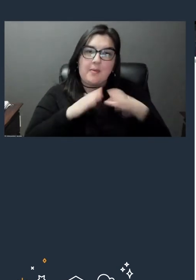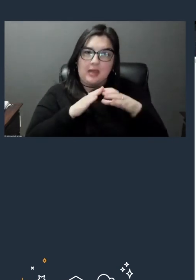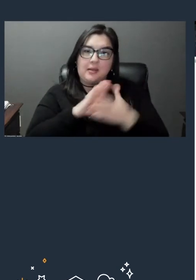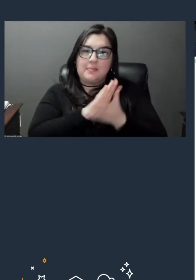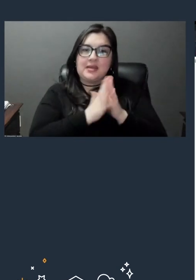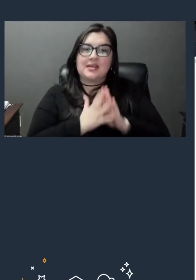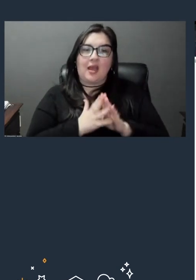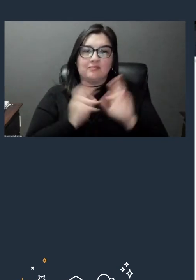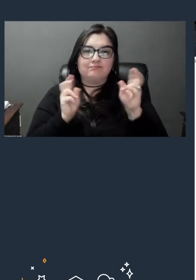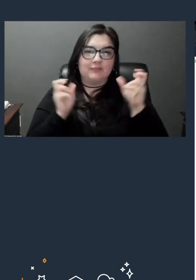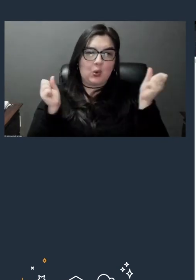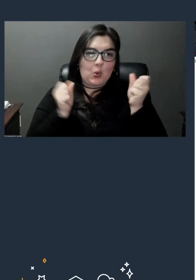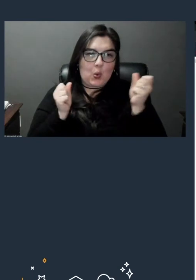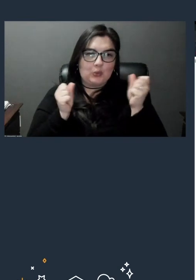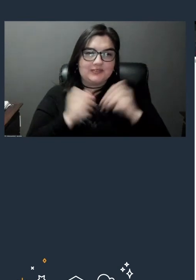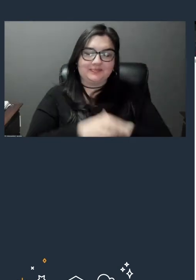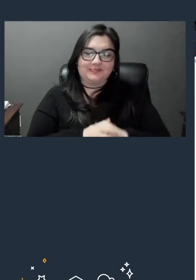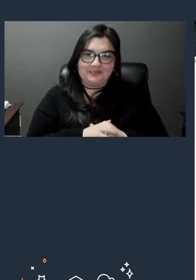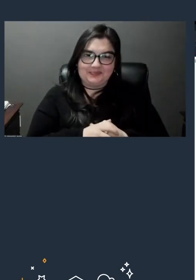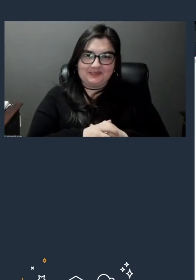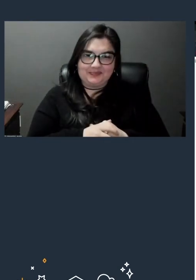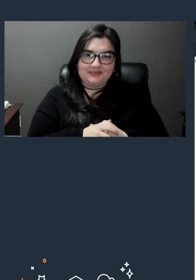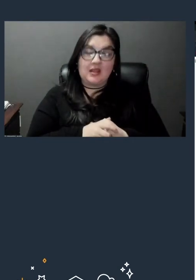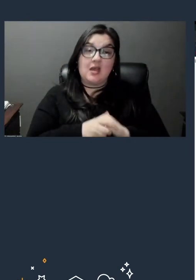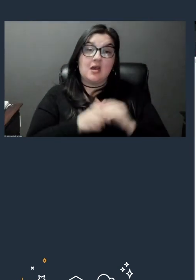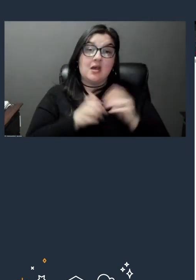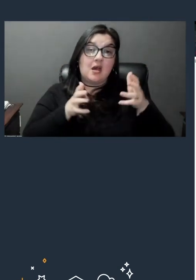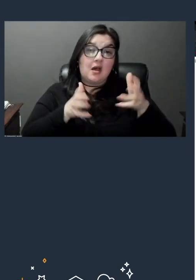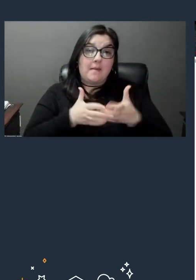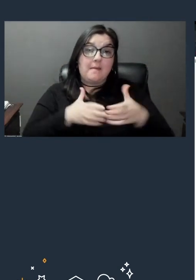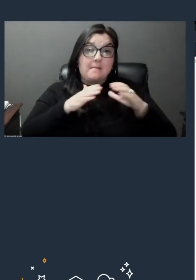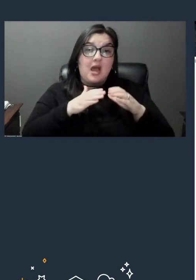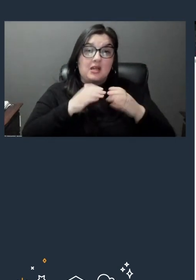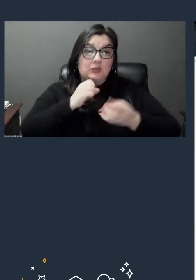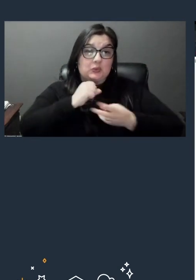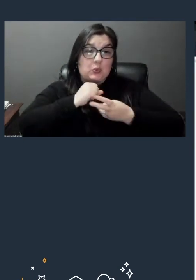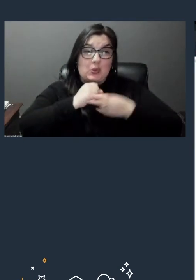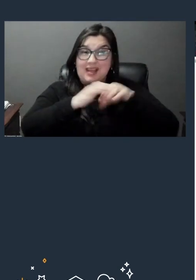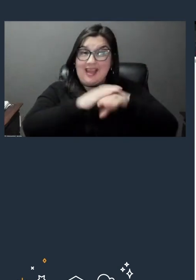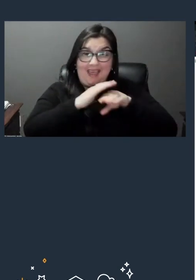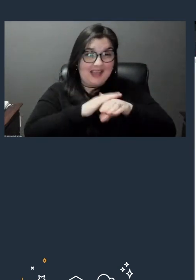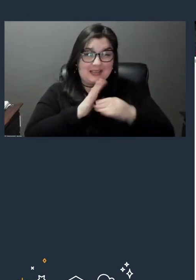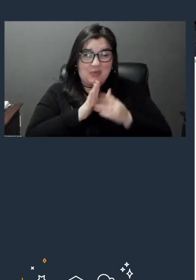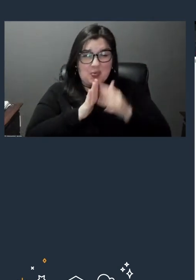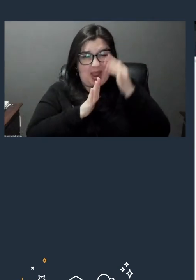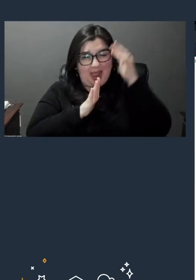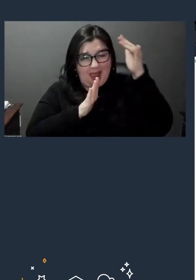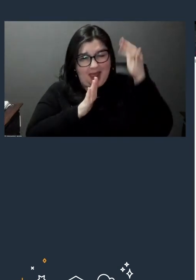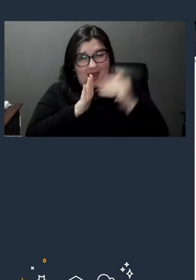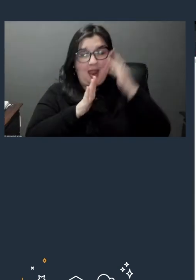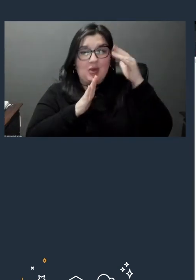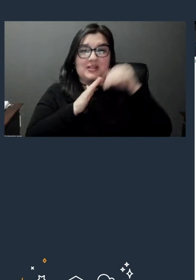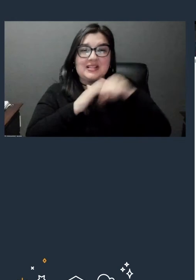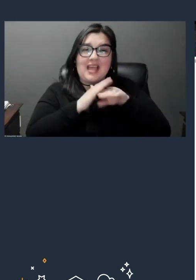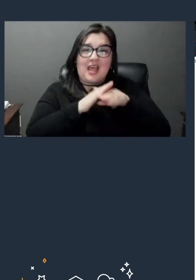A cold bucket is one whose storage is no longer accessed or very rarely accessed. This lack of activity typically indicates